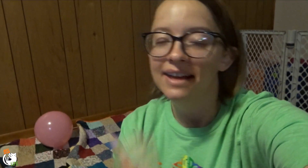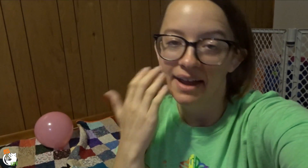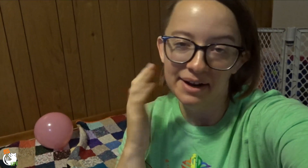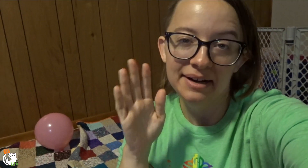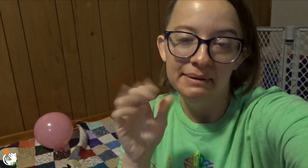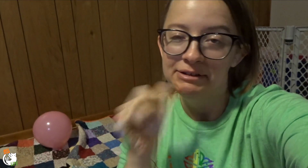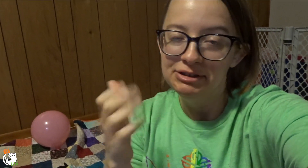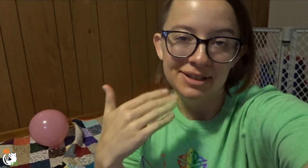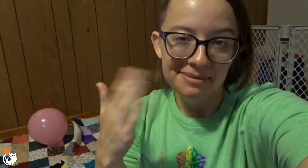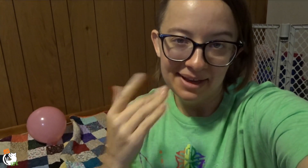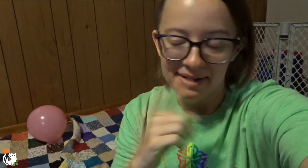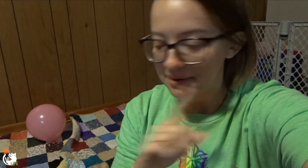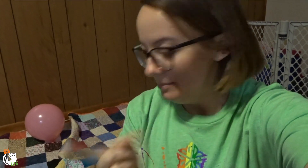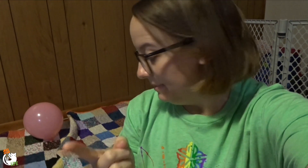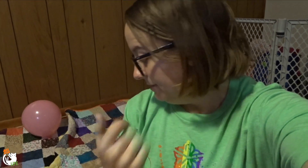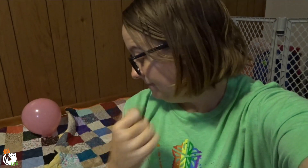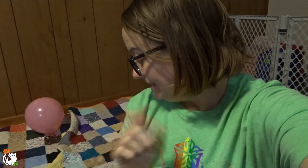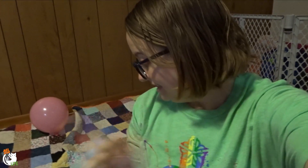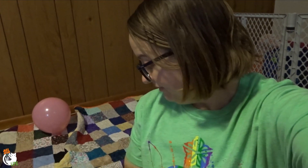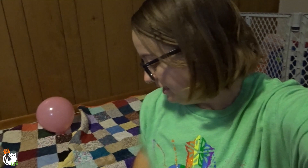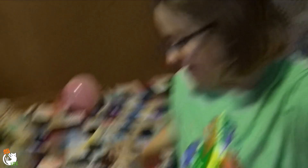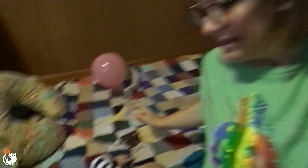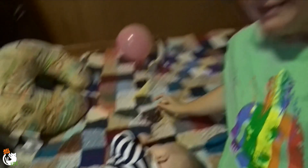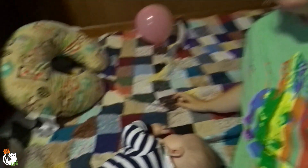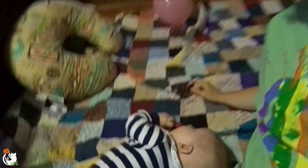cause I looked awful. I know, it shouldn't matter, but it made a difference.